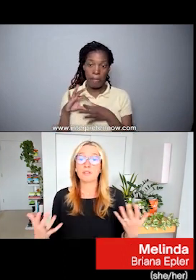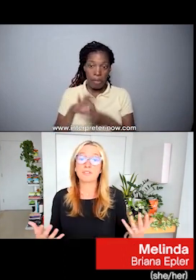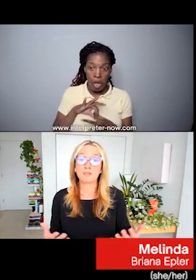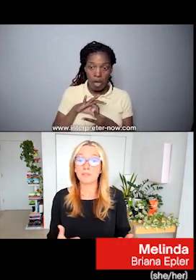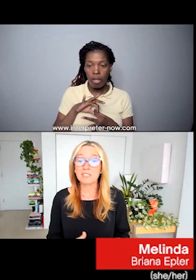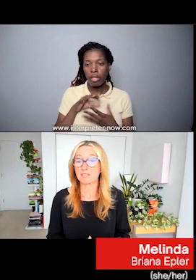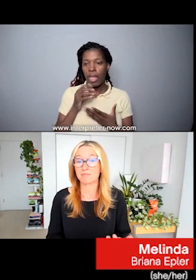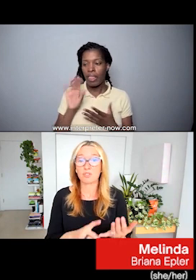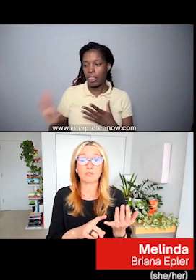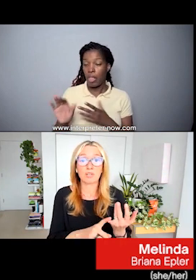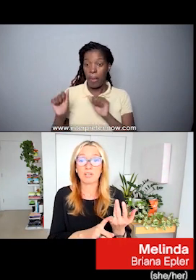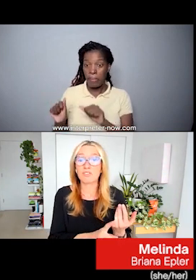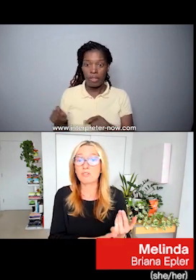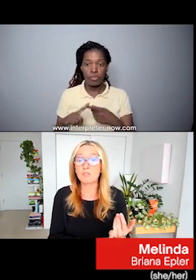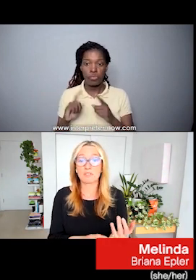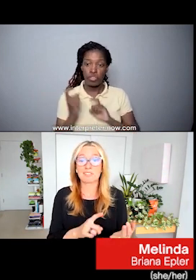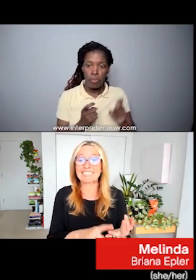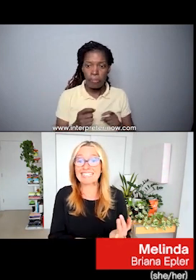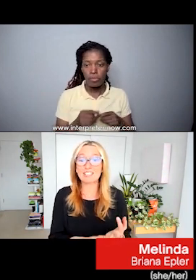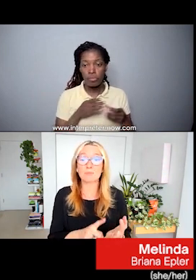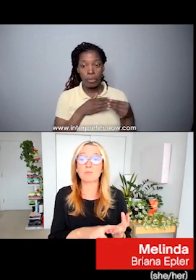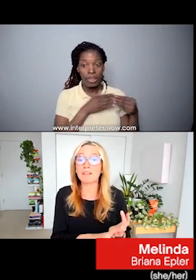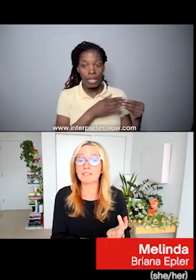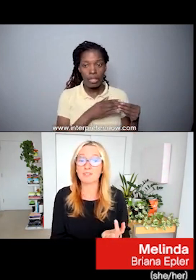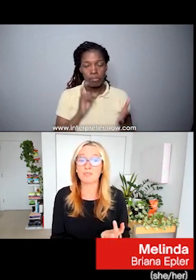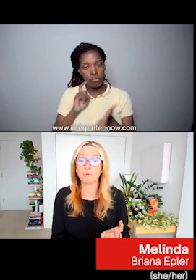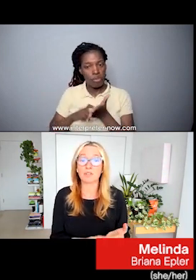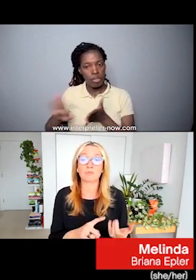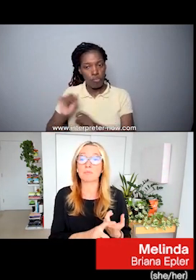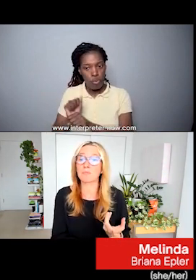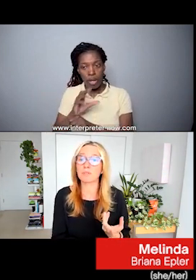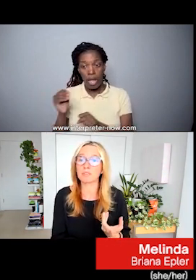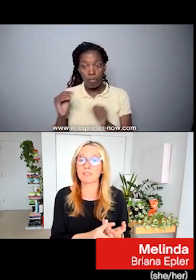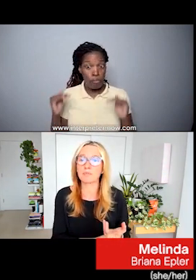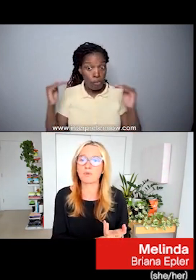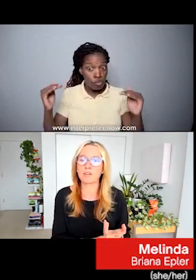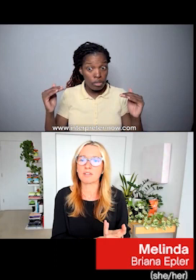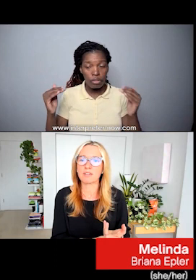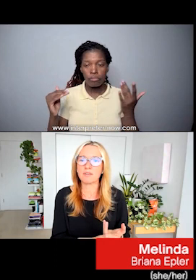well as their ability, to contribute, to lead, to be recognized for their work, to be promoted, and more.